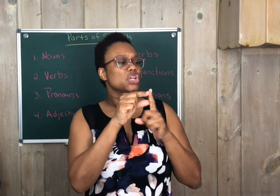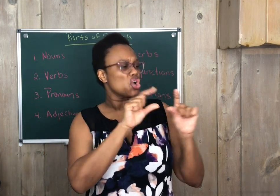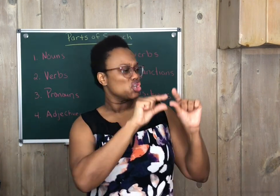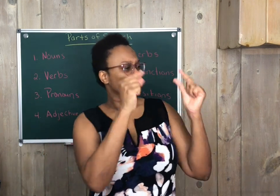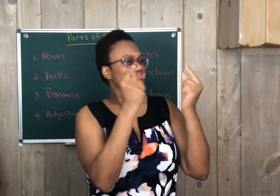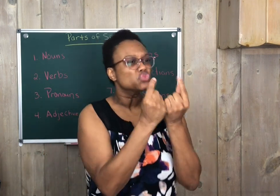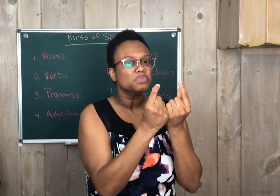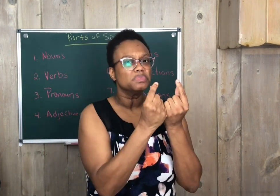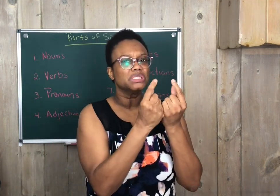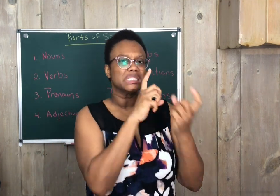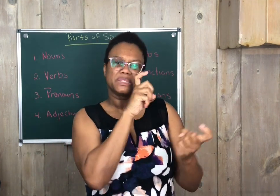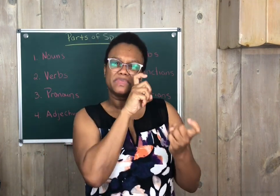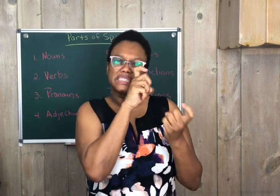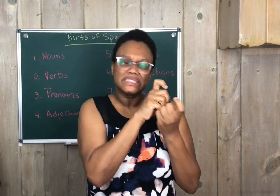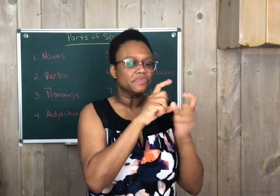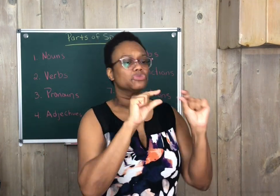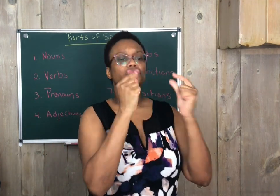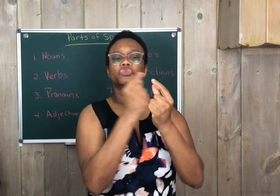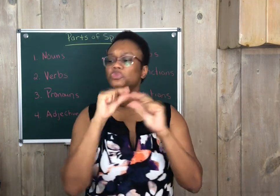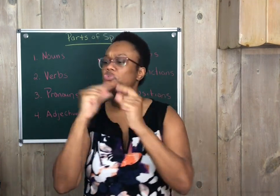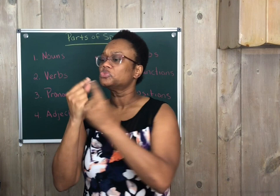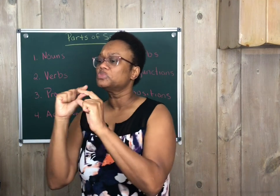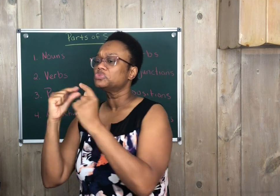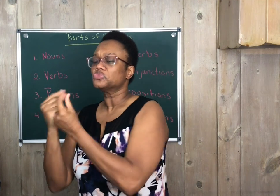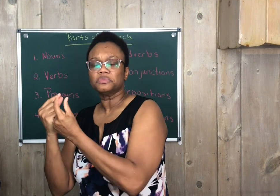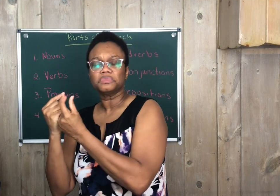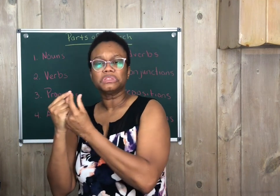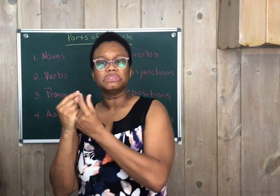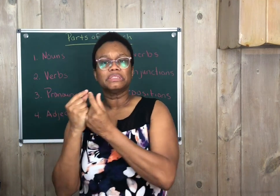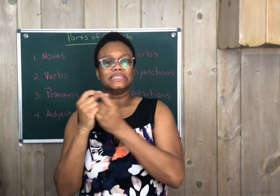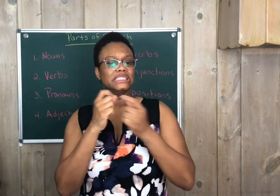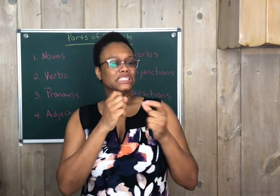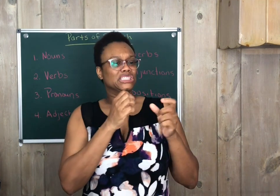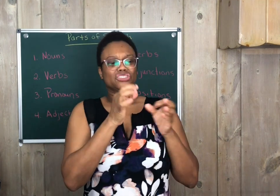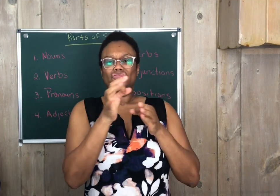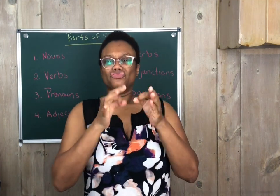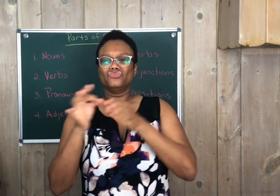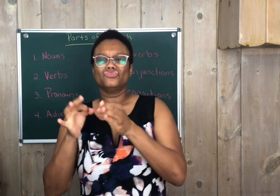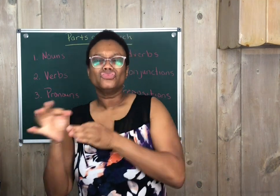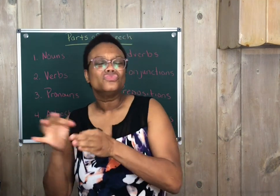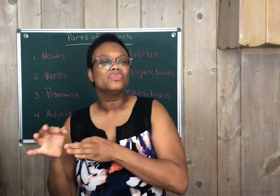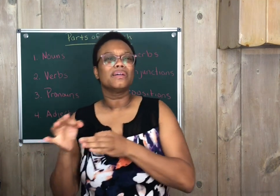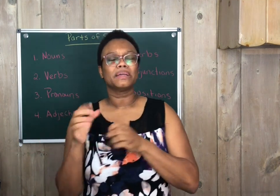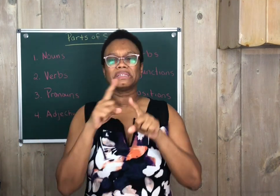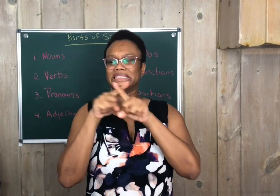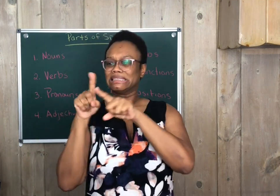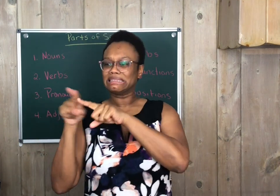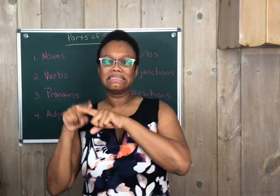Now English words are grouped into specific categories that describe